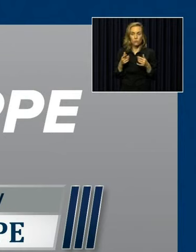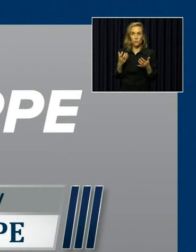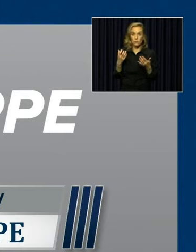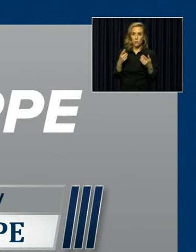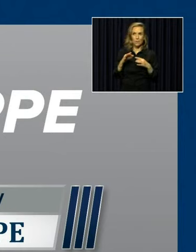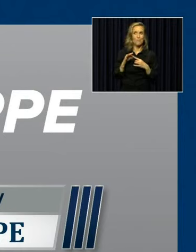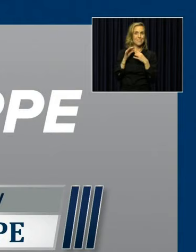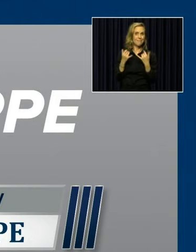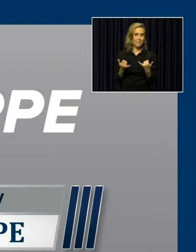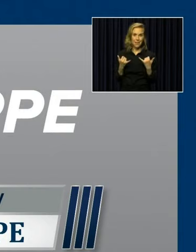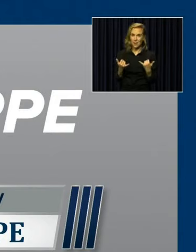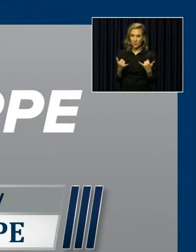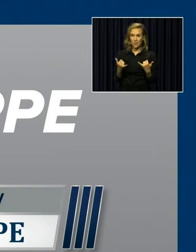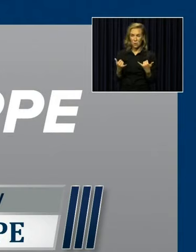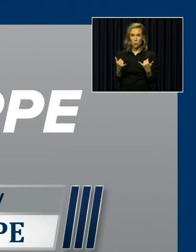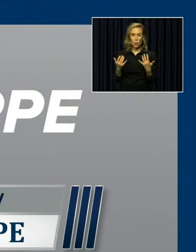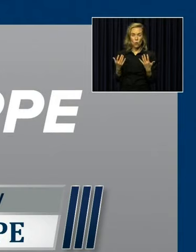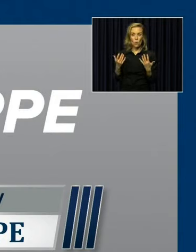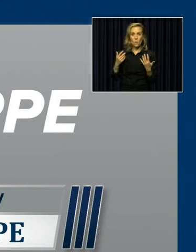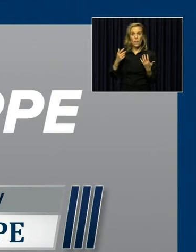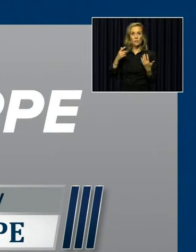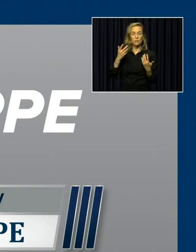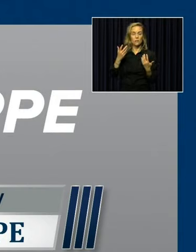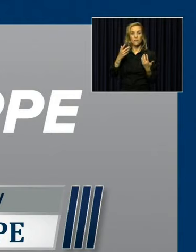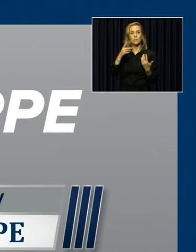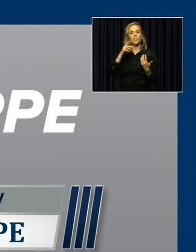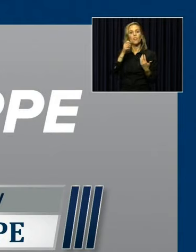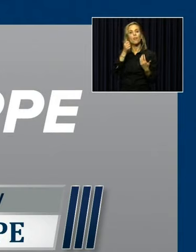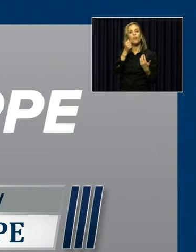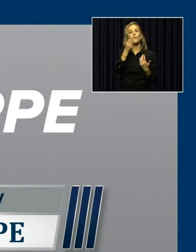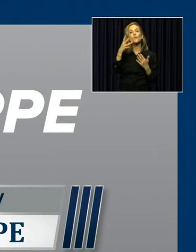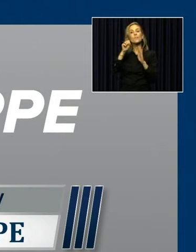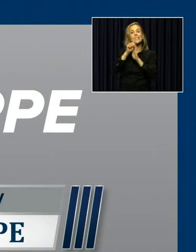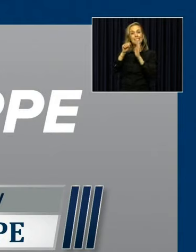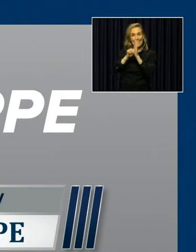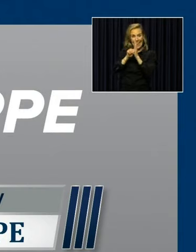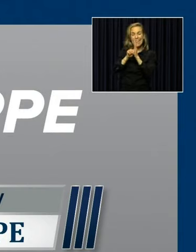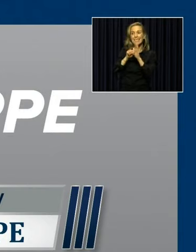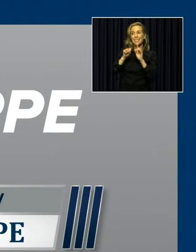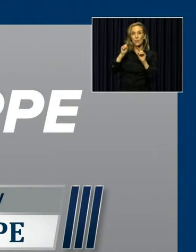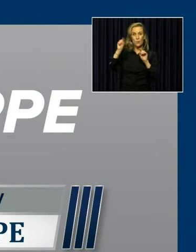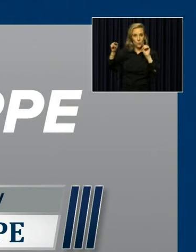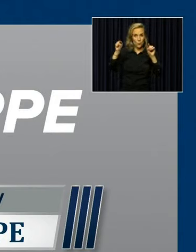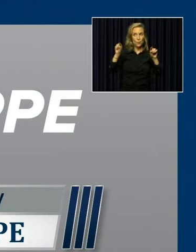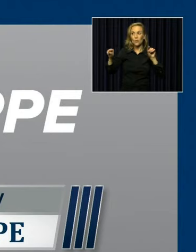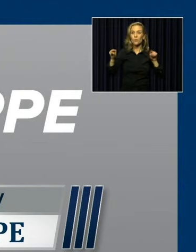WORN BY YOU AND ME, FOLKS THAT AREN'T ON THE FRONTLINES, AND